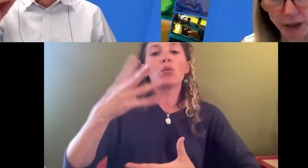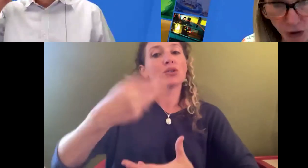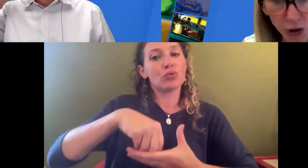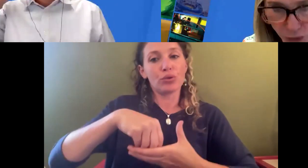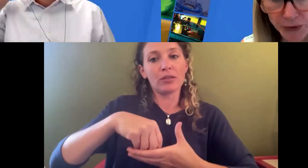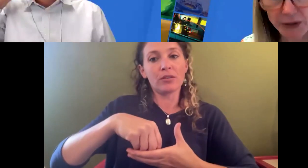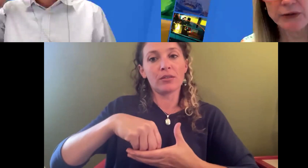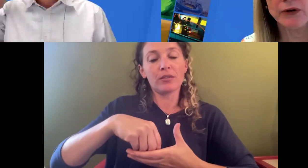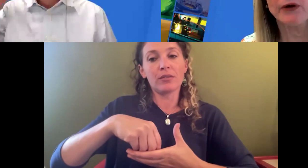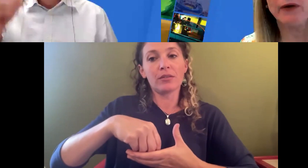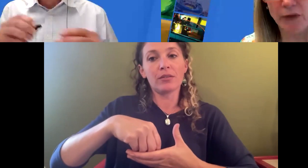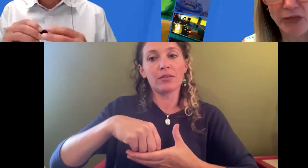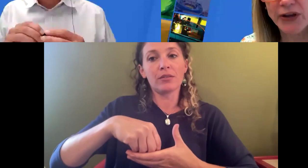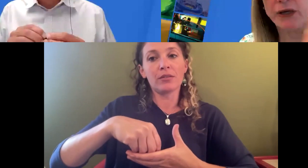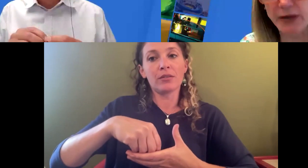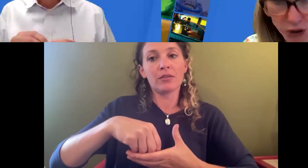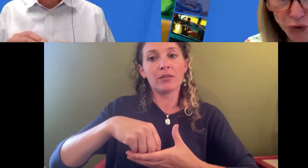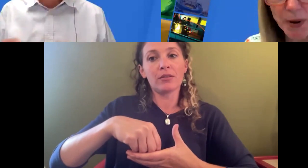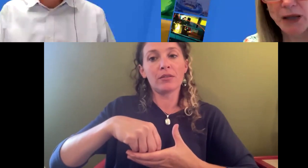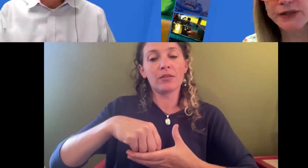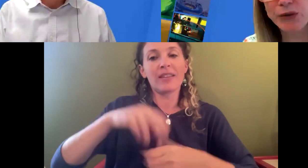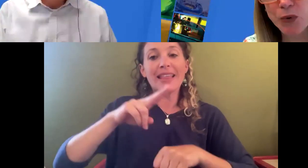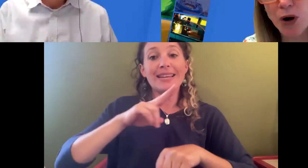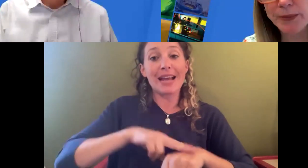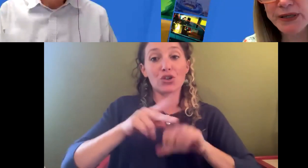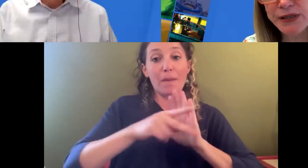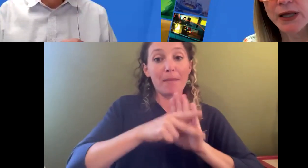included the national policy requirements.